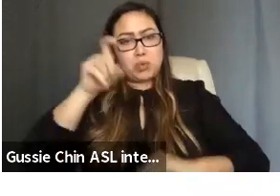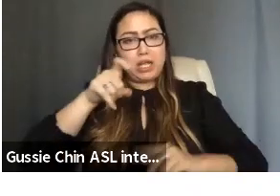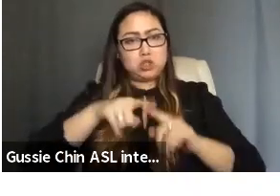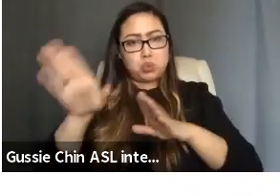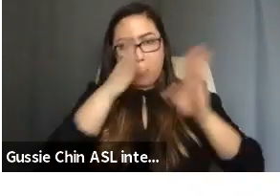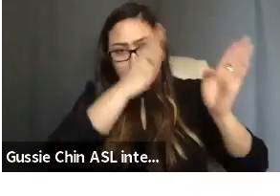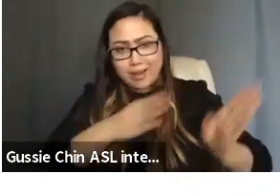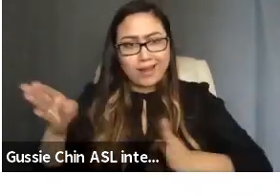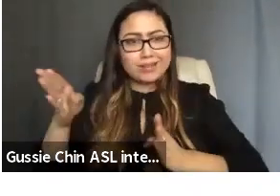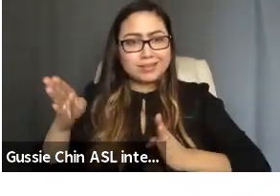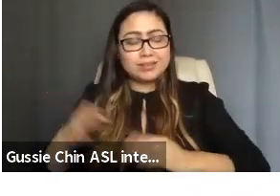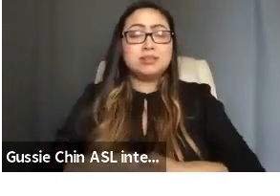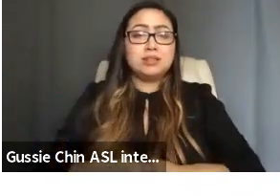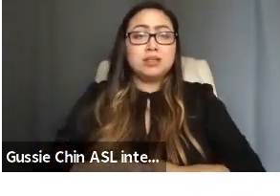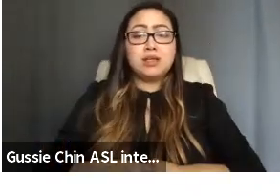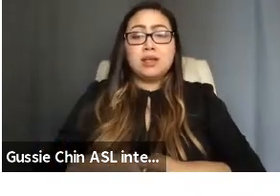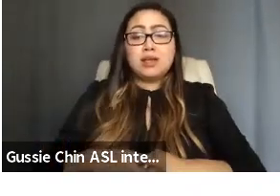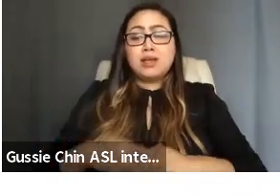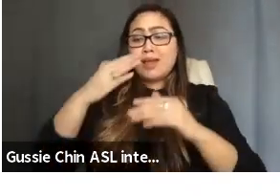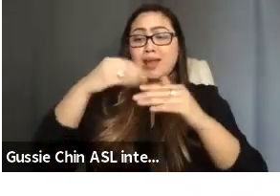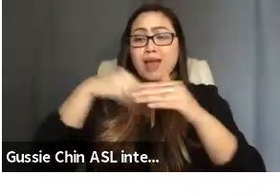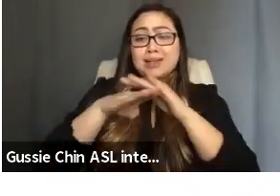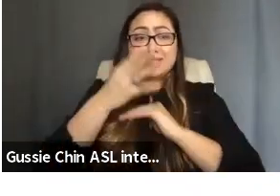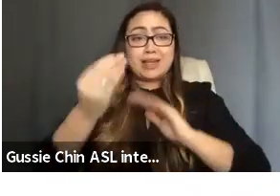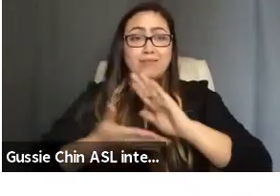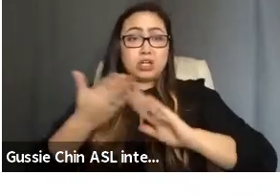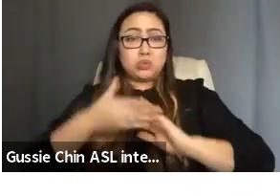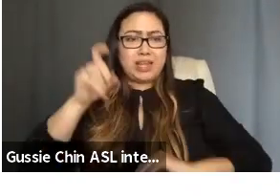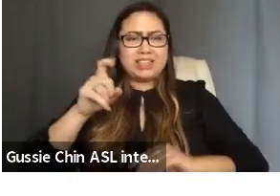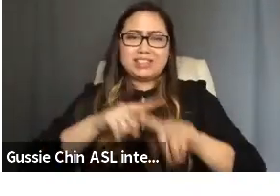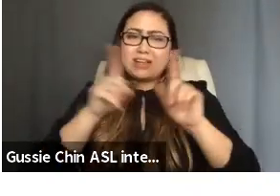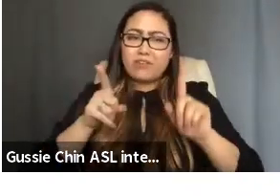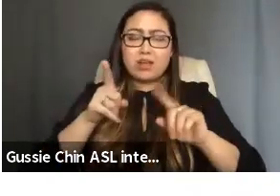already see, access and functional needs is different than simply people who are at